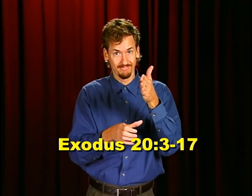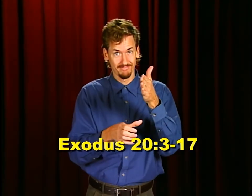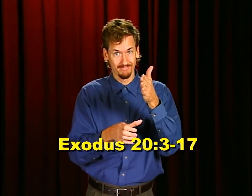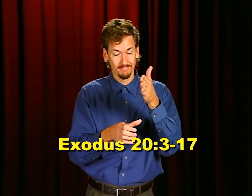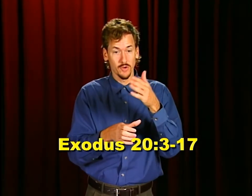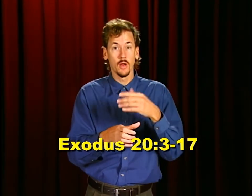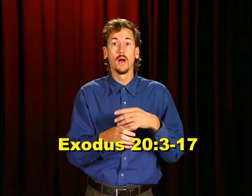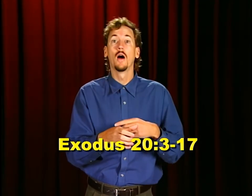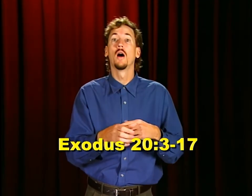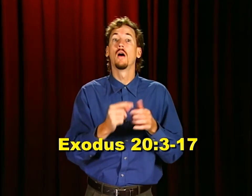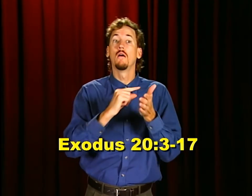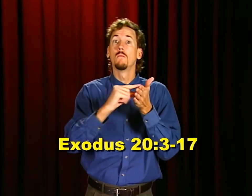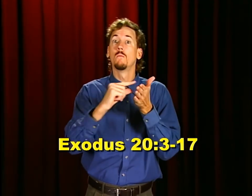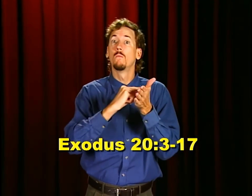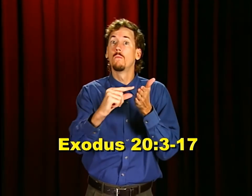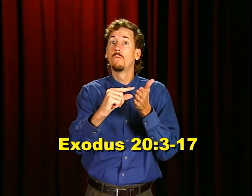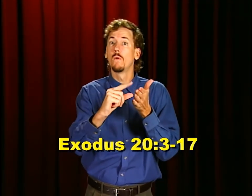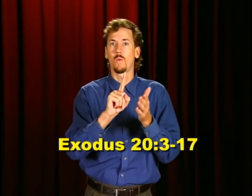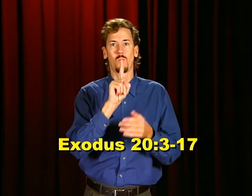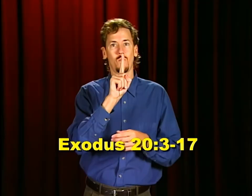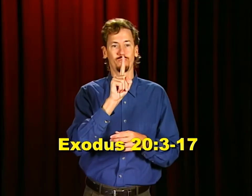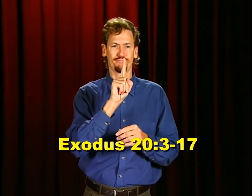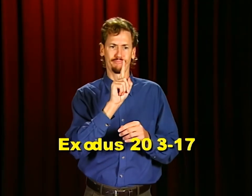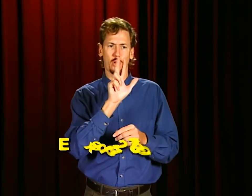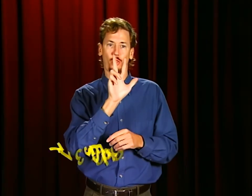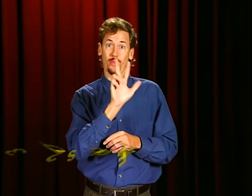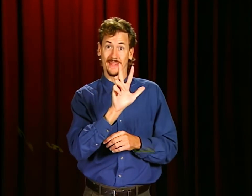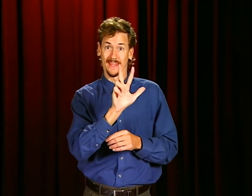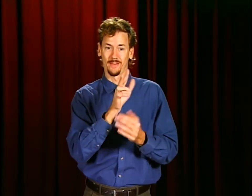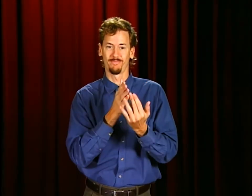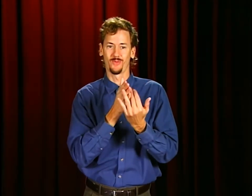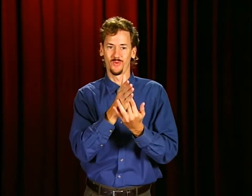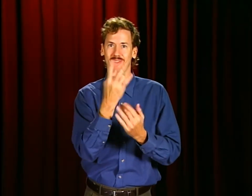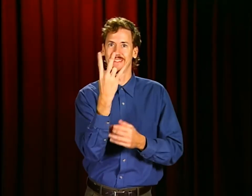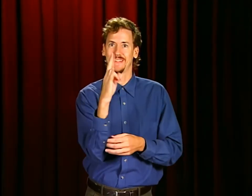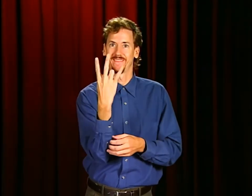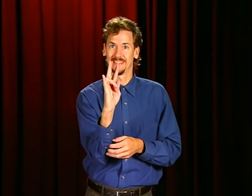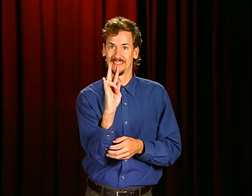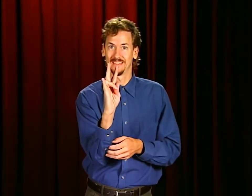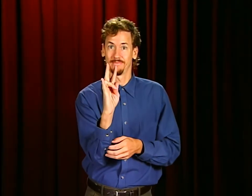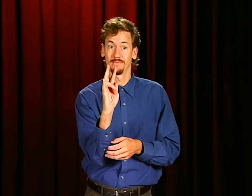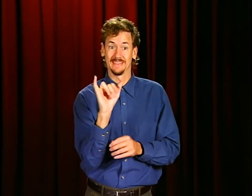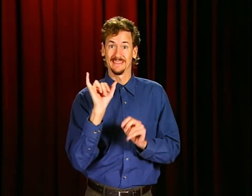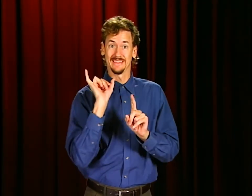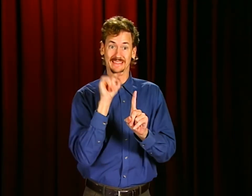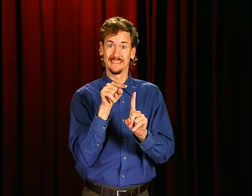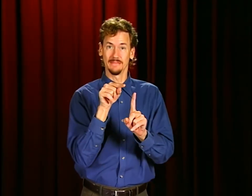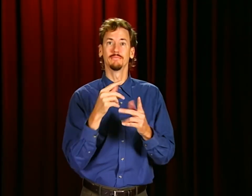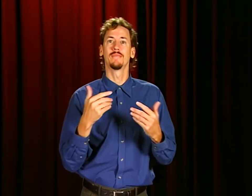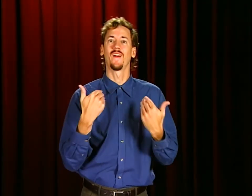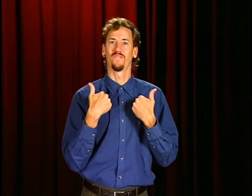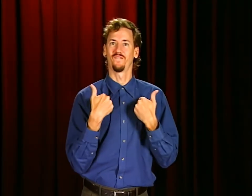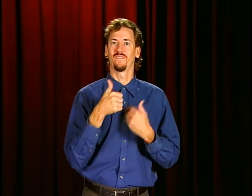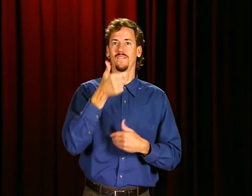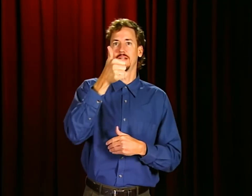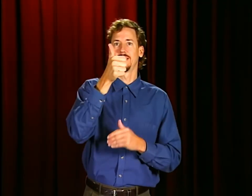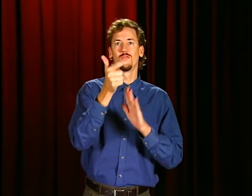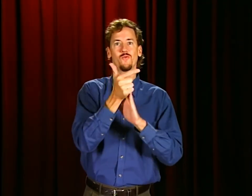AW, YOU HELD A WRENCH? THAT'S NOT WHAT HE TOLD ME. BILLY, WHY DID YOU TELL PAULA THAT YOU COULD FIX THE SINK